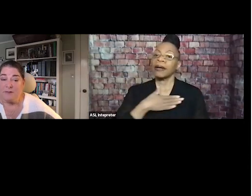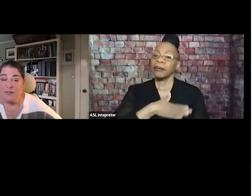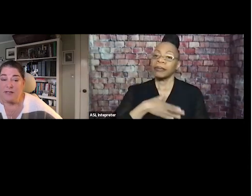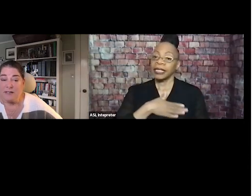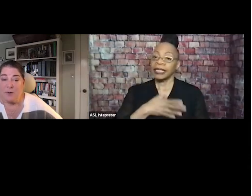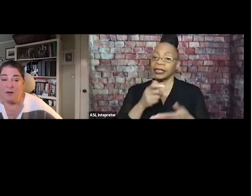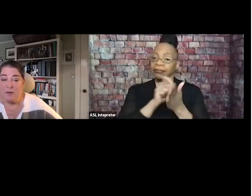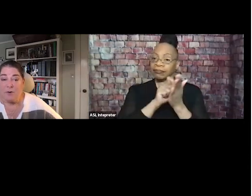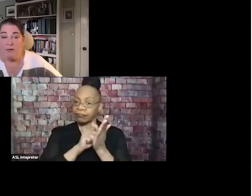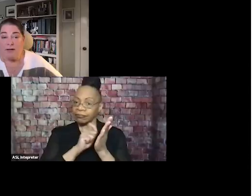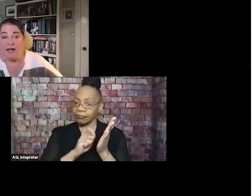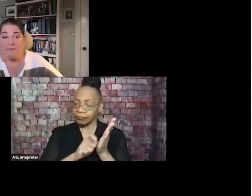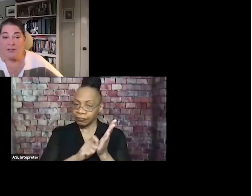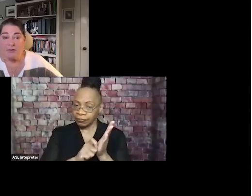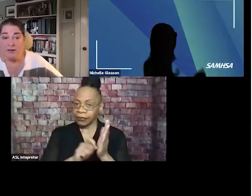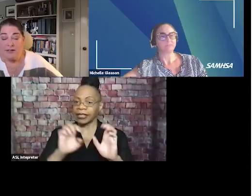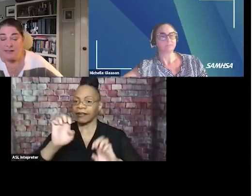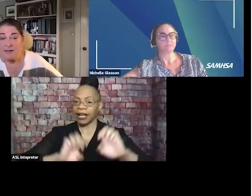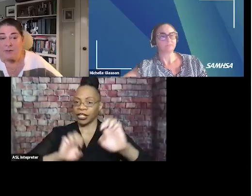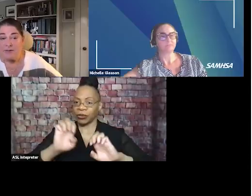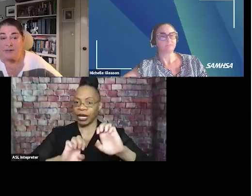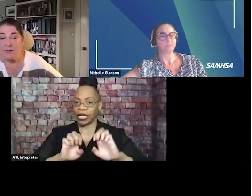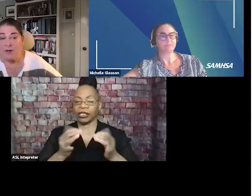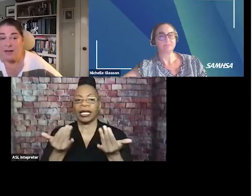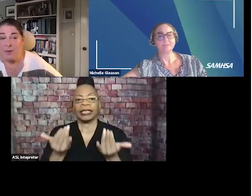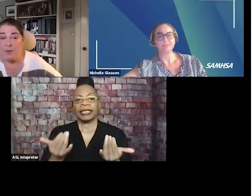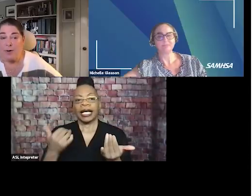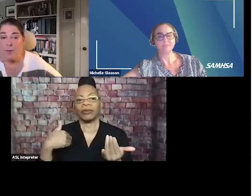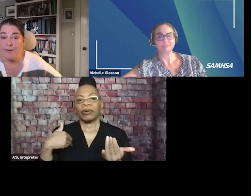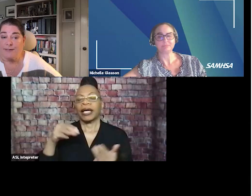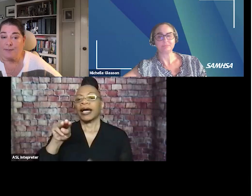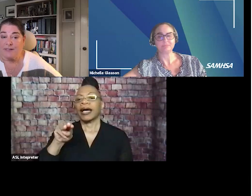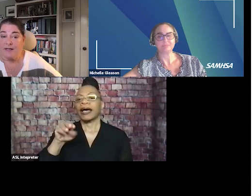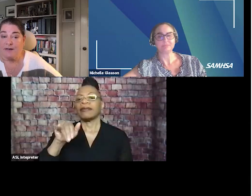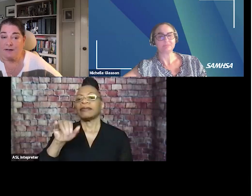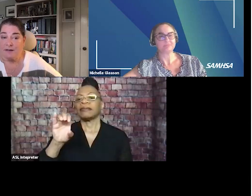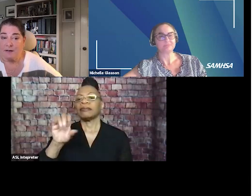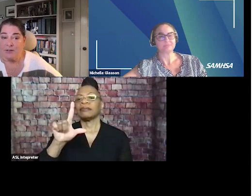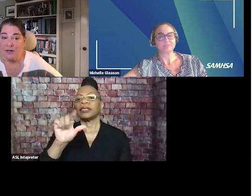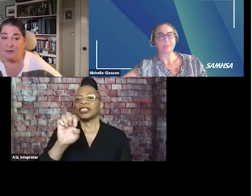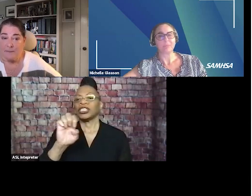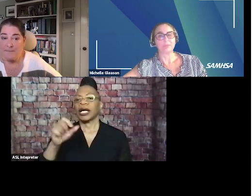So doing today's welcome, we are lucky to have Michelle Gleason who is the SOAR ACOR with SAMHSA, Michelle?